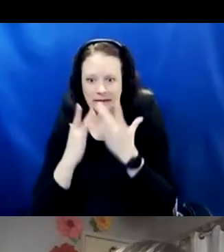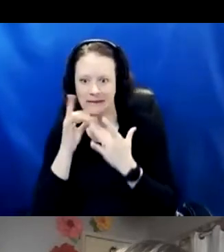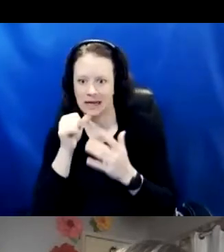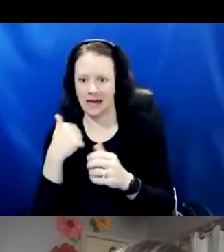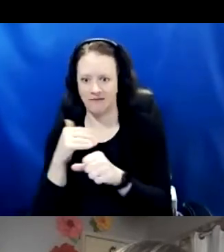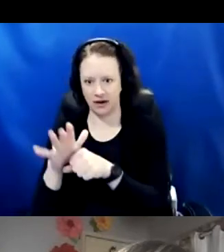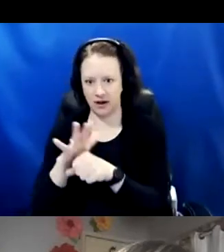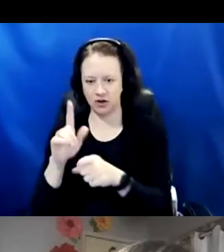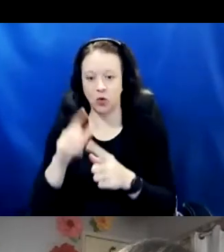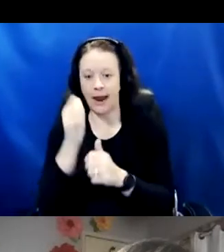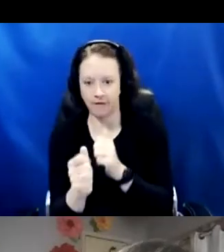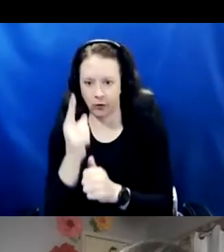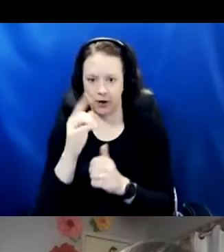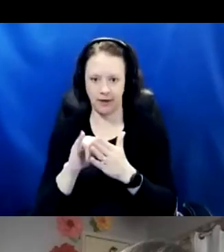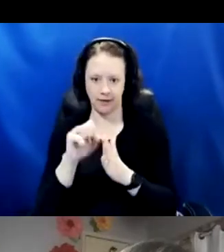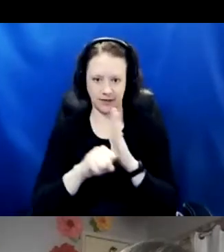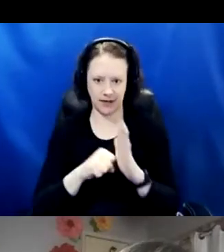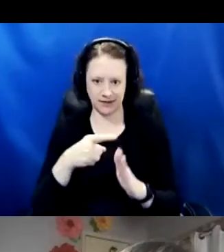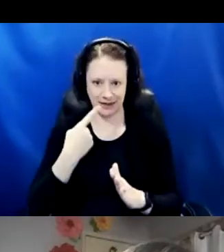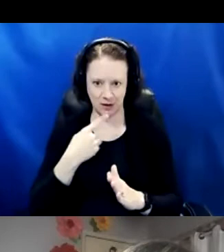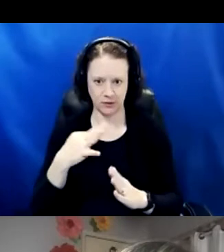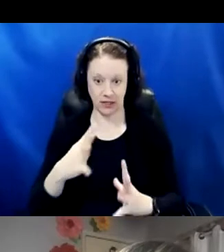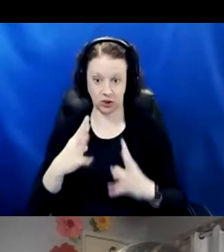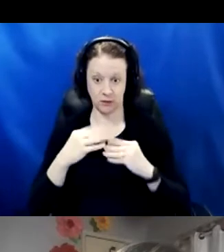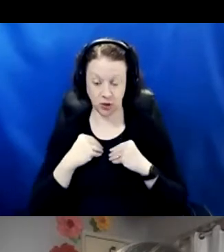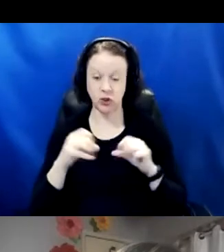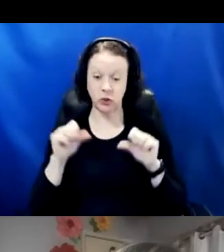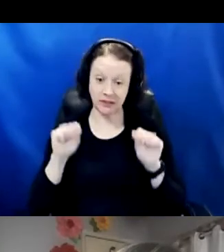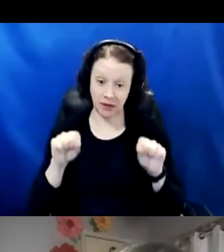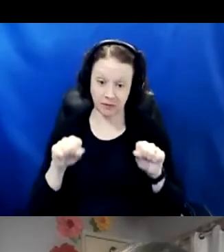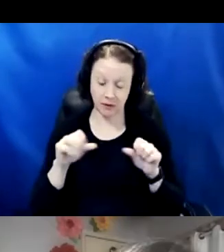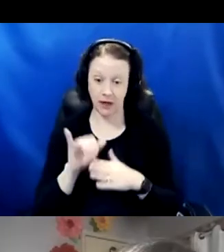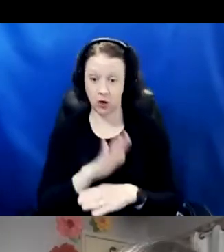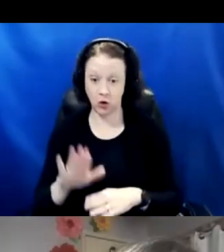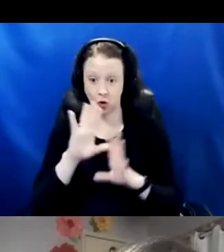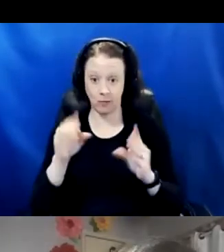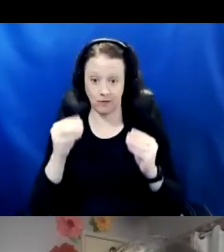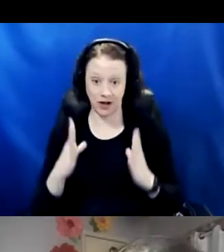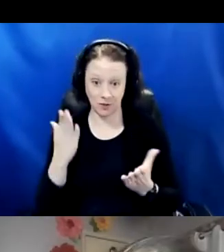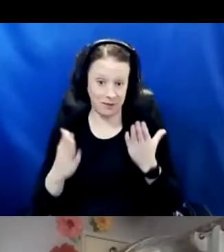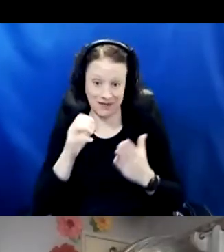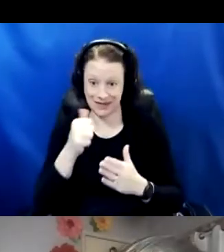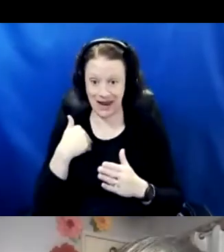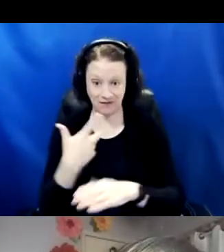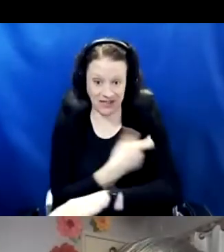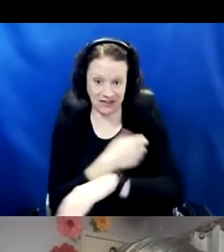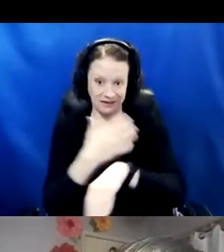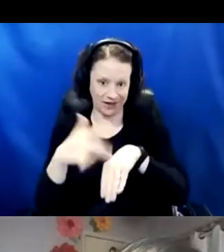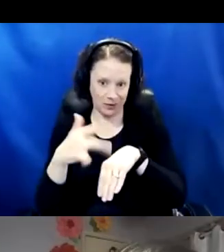that the state said was eligible. So it is possible that your provider may not have vaccines available,